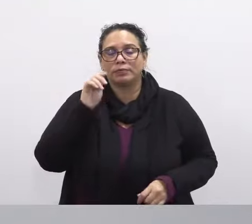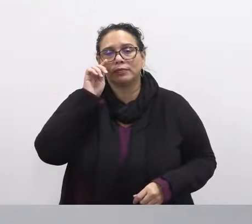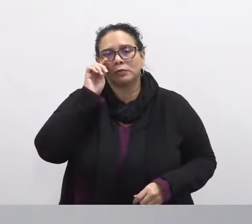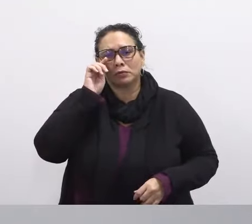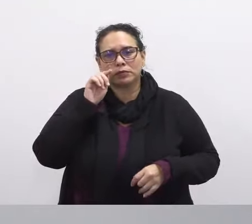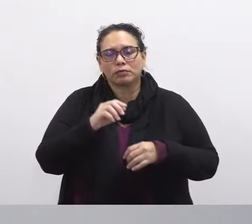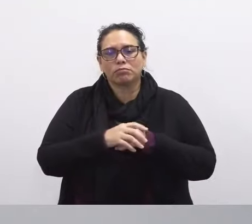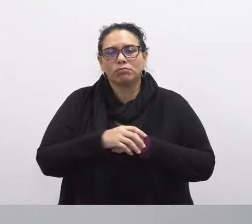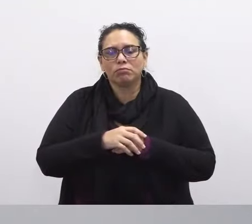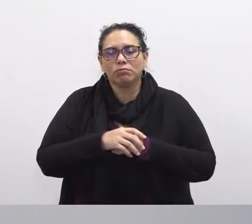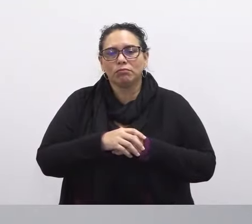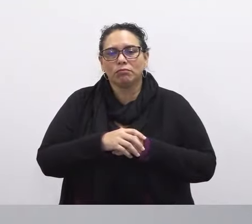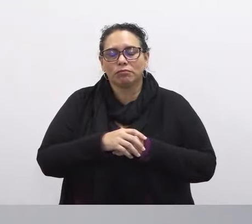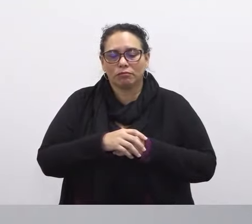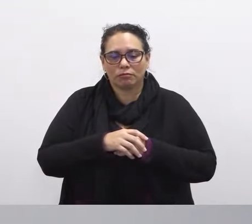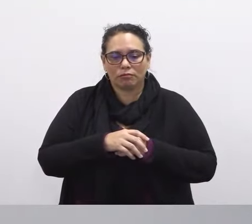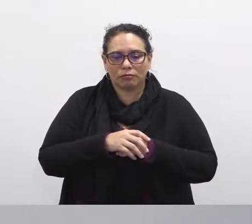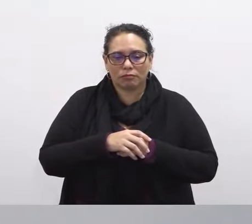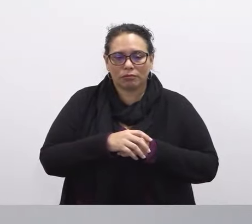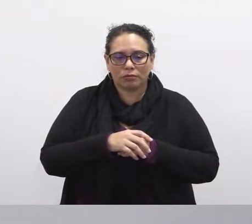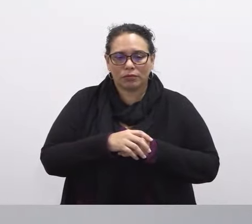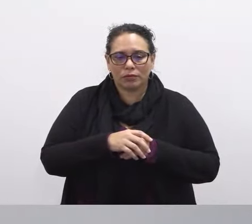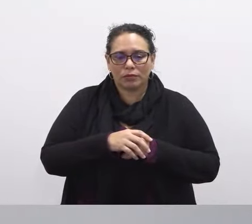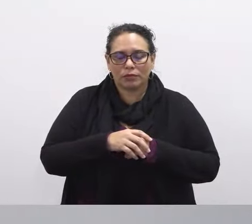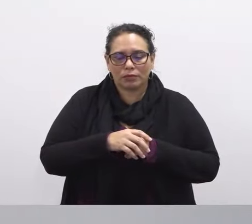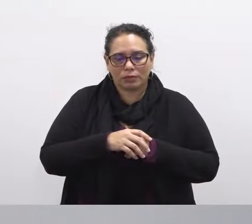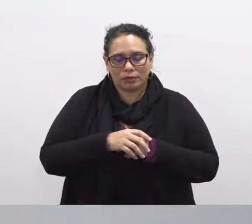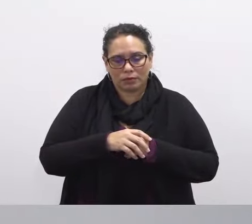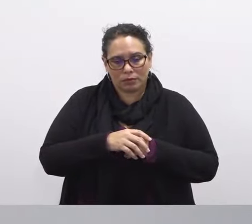He was a polymath, he was the best red man that I knew,